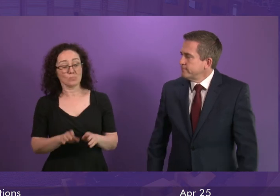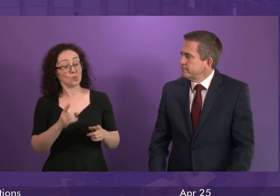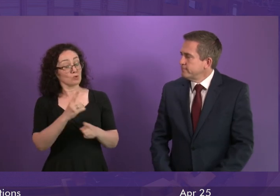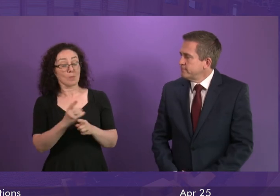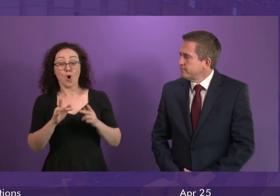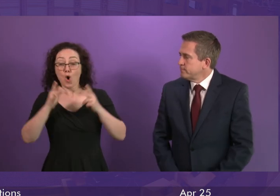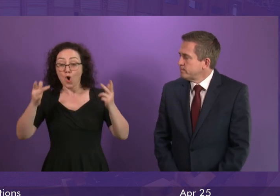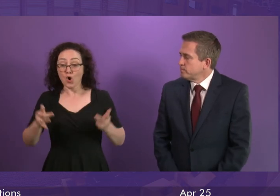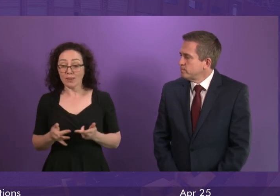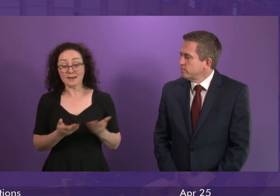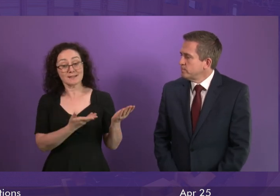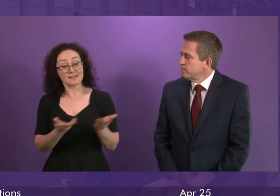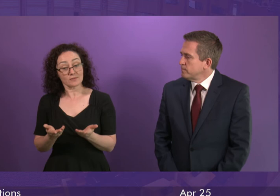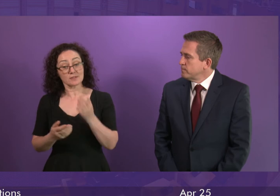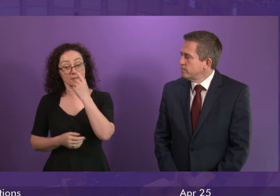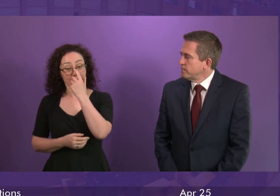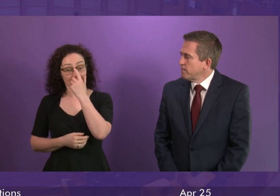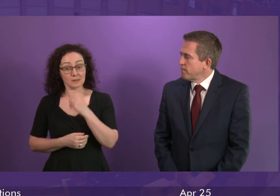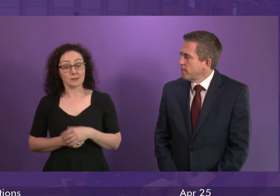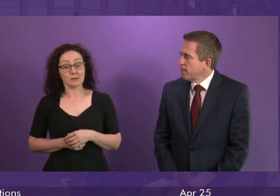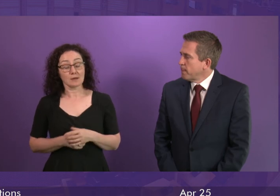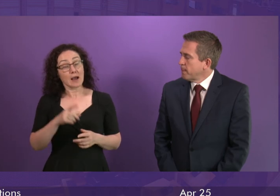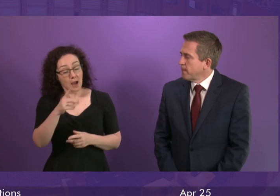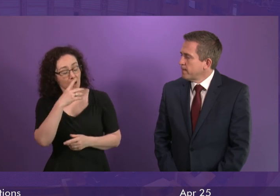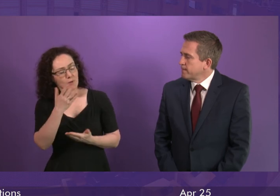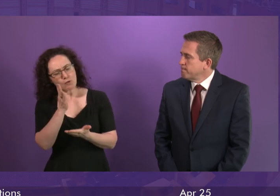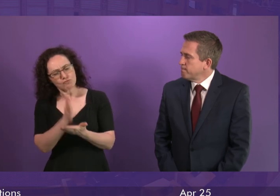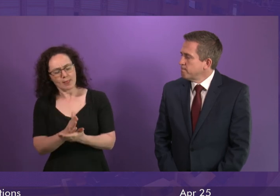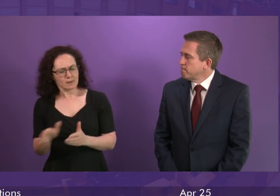digital services that NHS 24 makes available are helpful specifically to people in rural